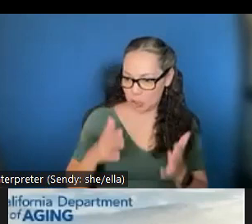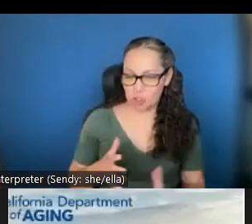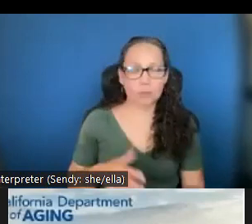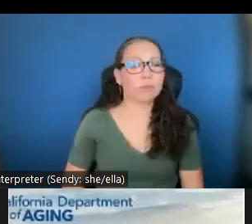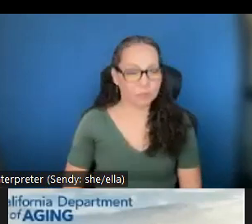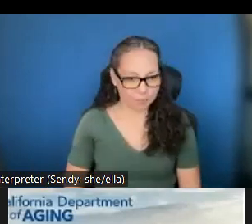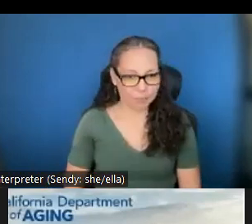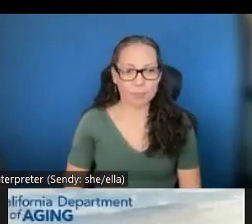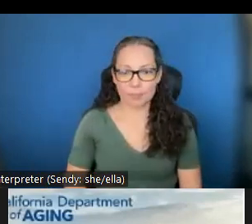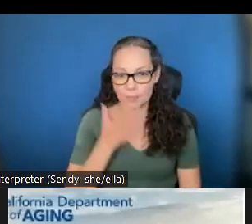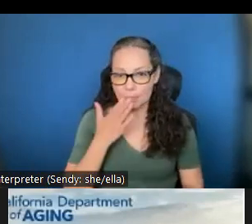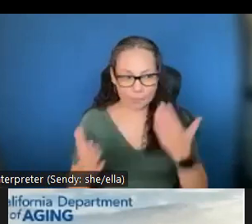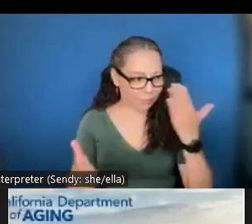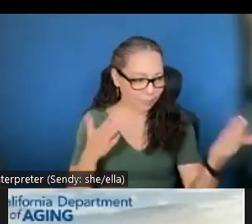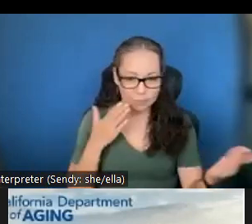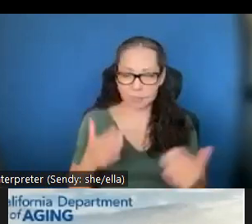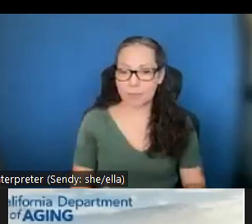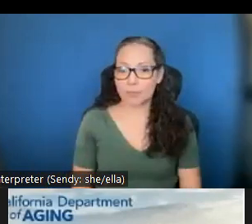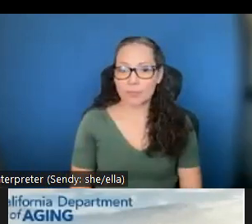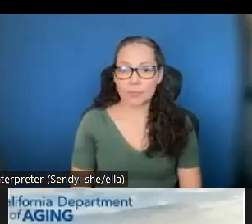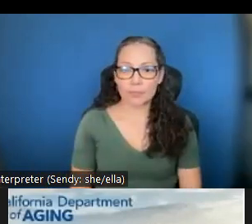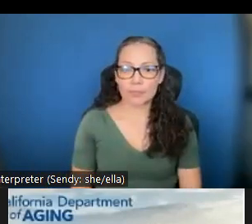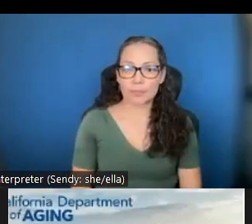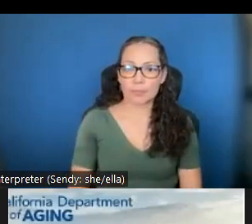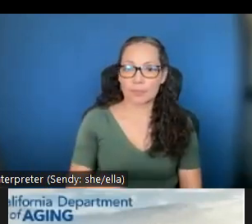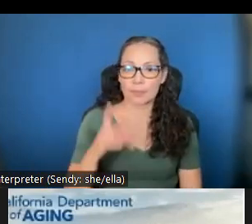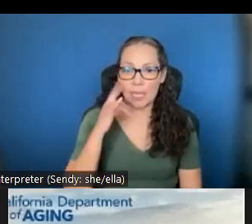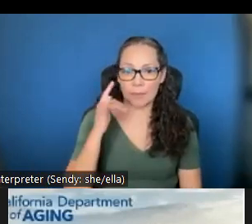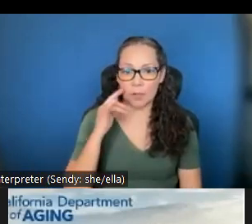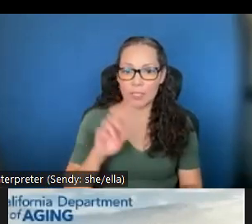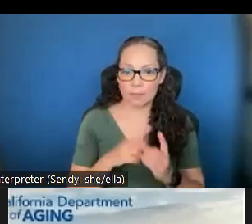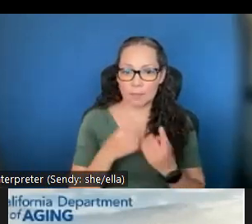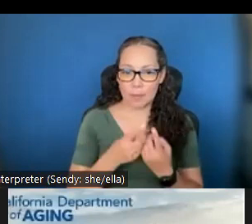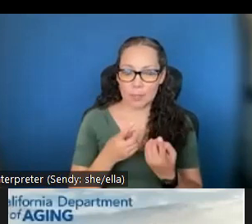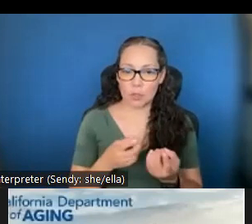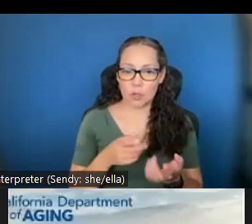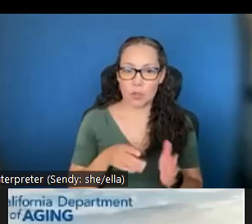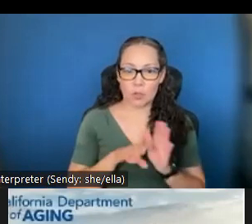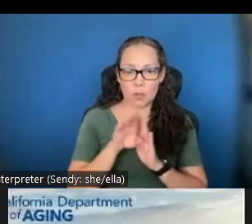you Dan uh next we have DDS California Department of Developmental Services good morning everybody